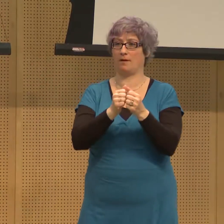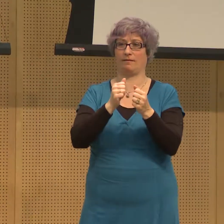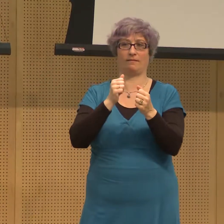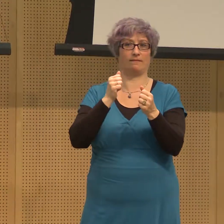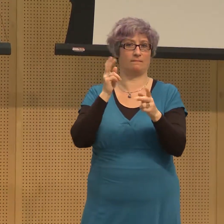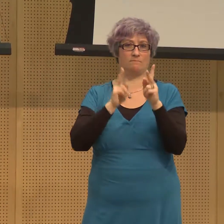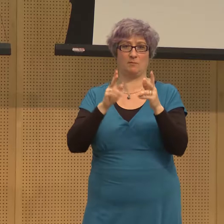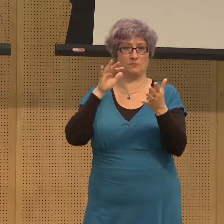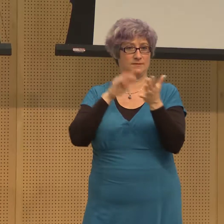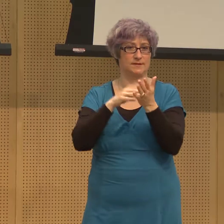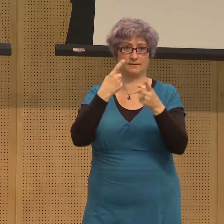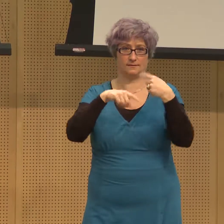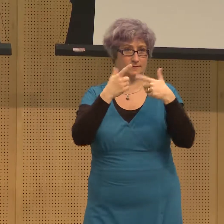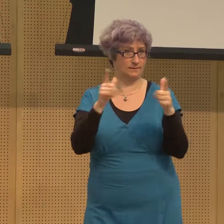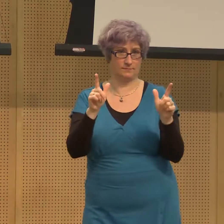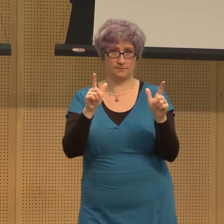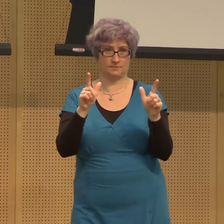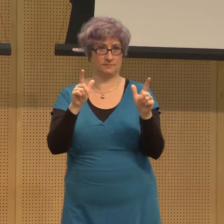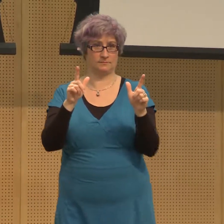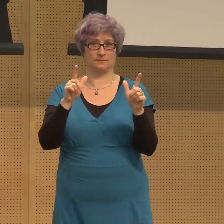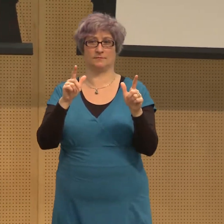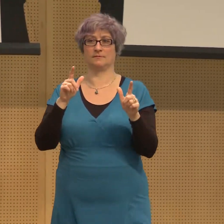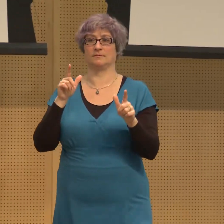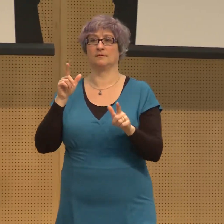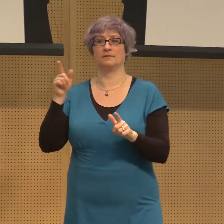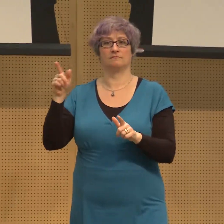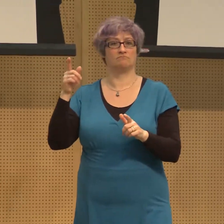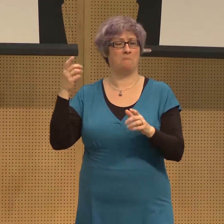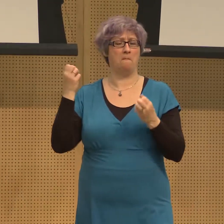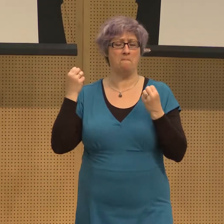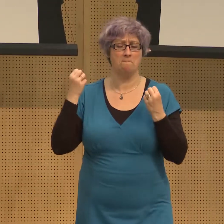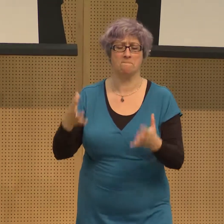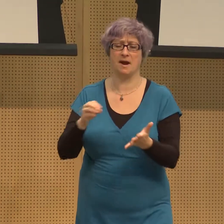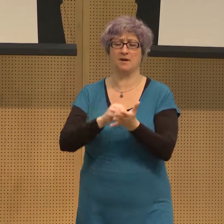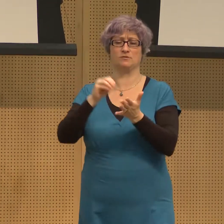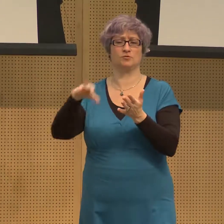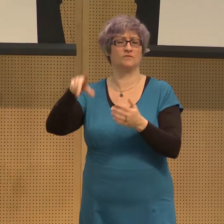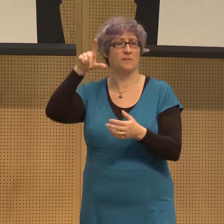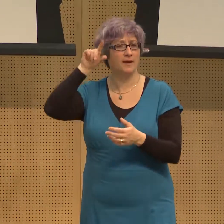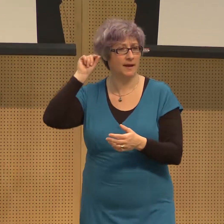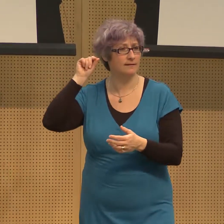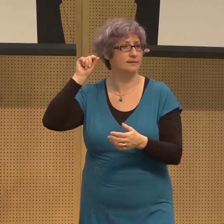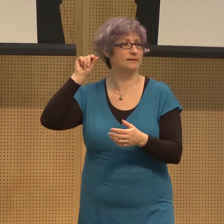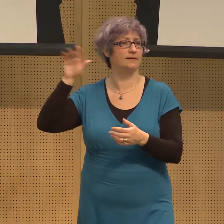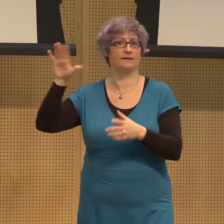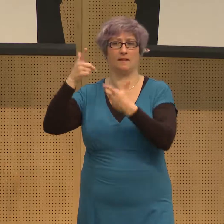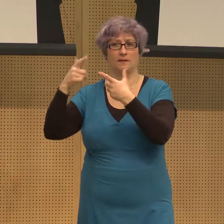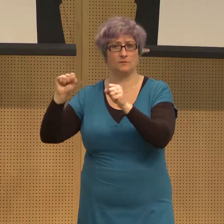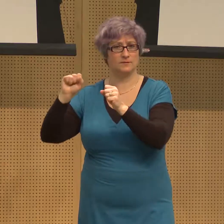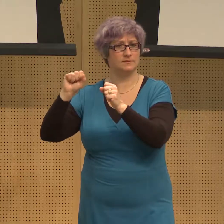This was my first opportunity to work with other people that were interested in studying sign language,